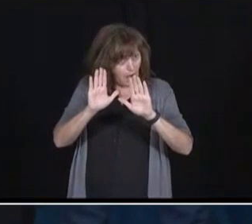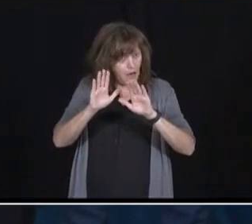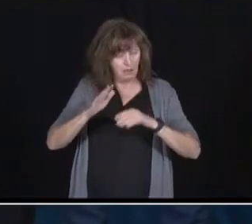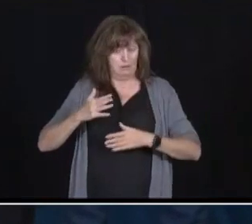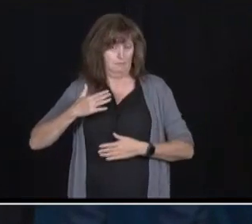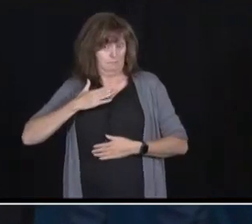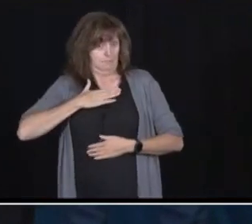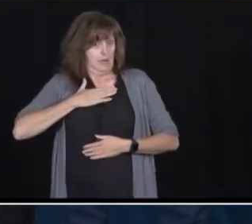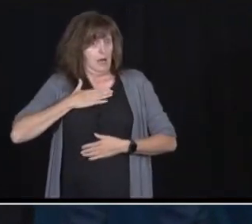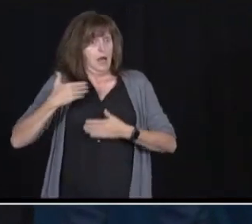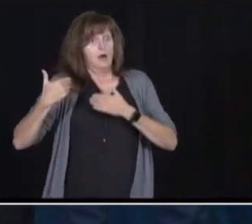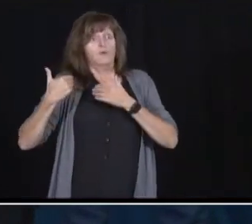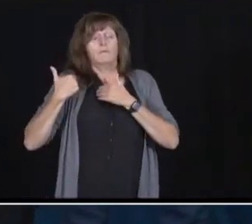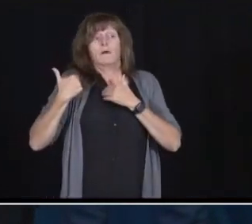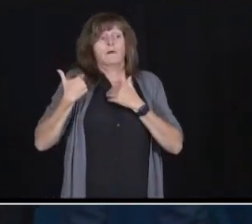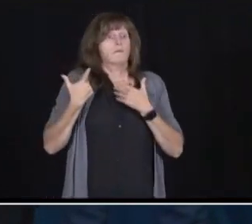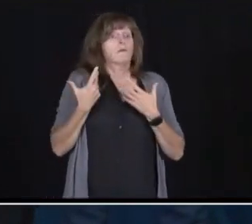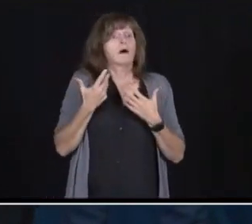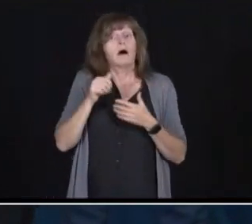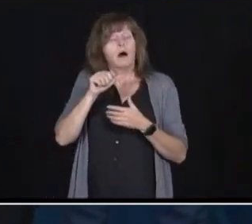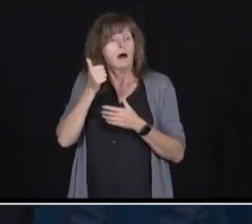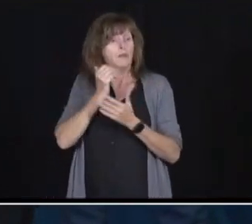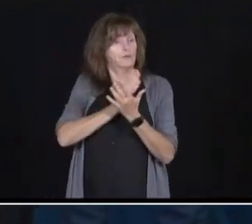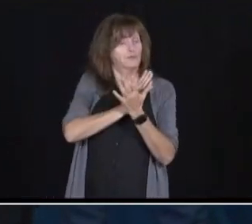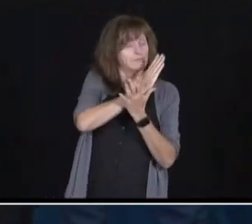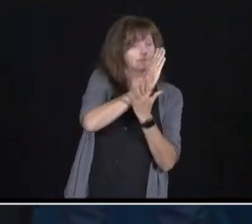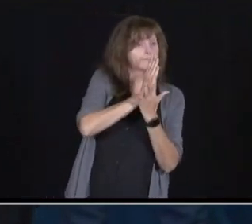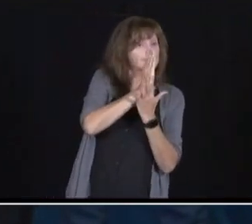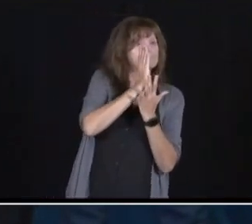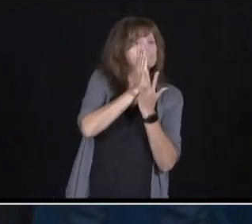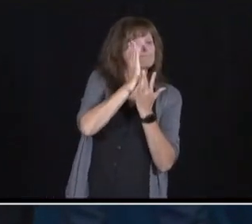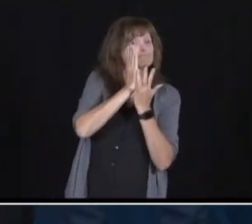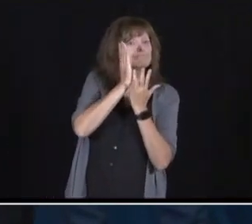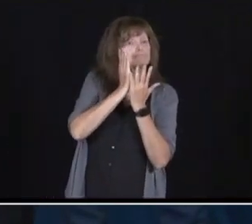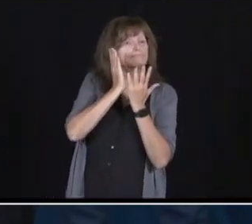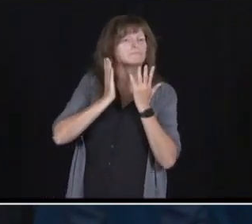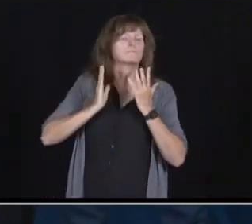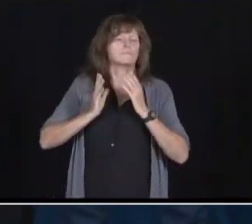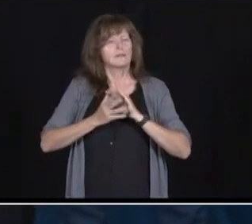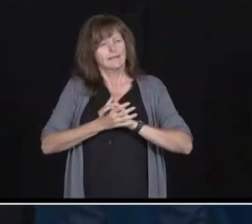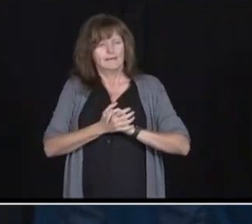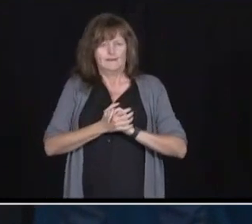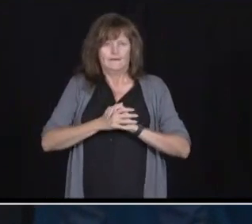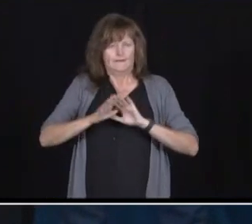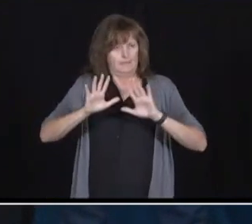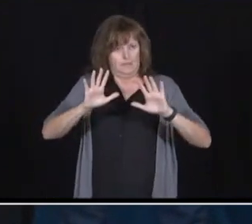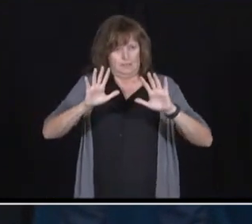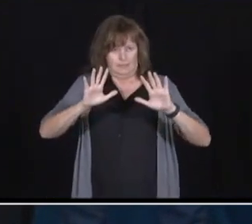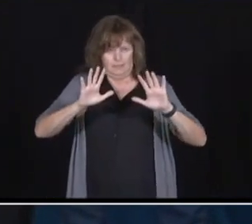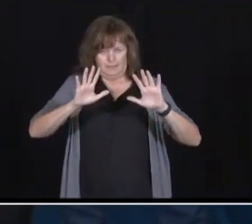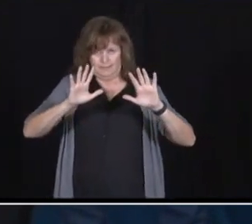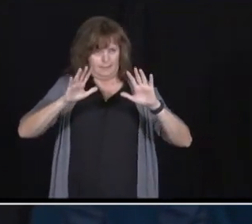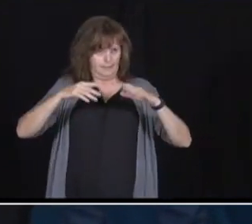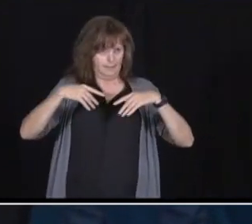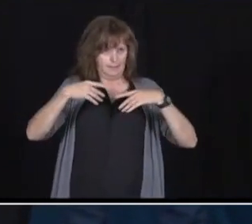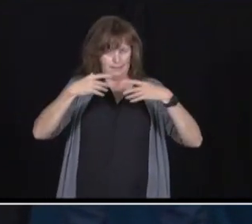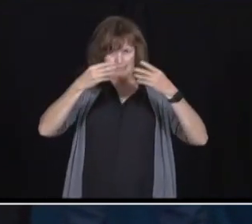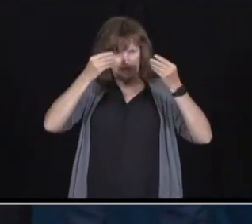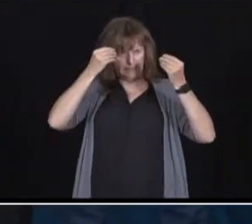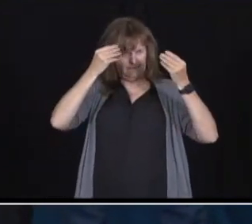but one of the roles that I will be working with the other leaders and the other sectors is to have an understanding of what is the